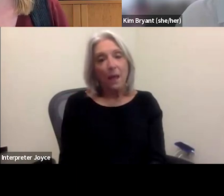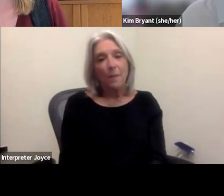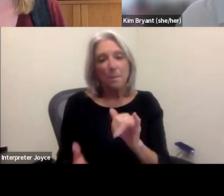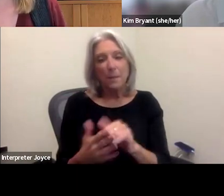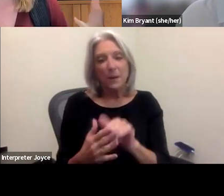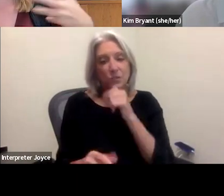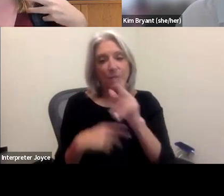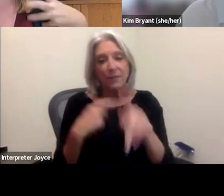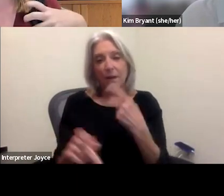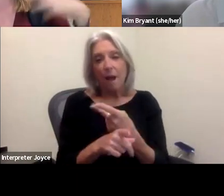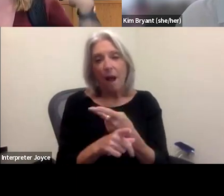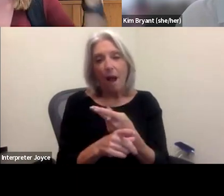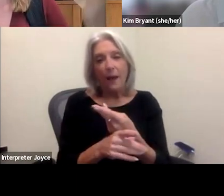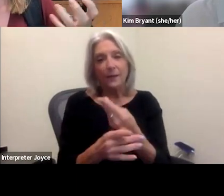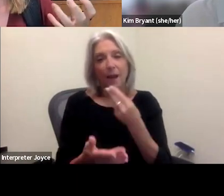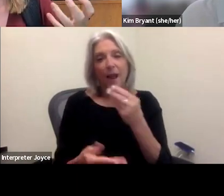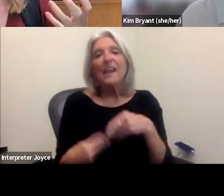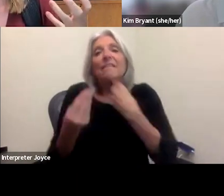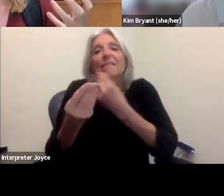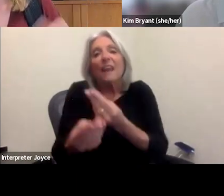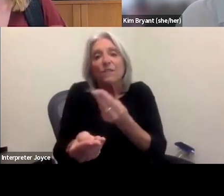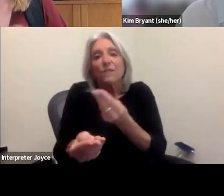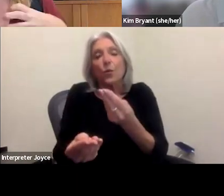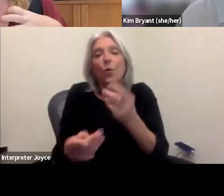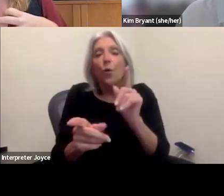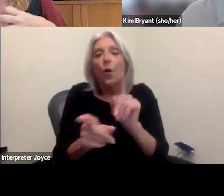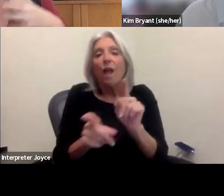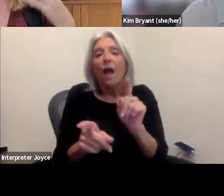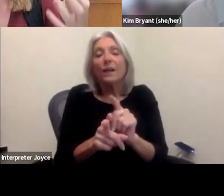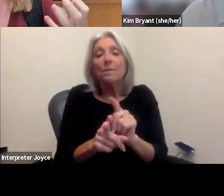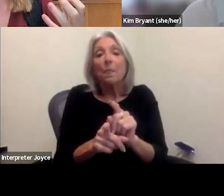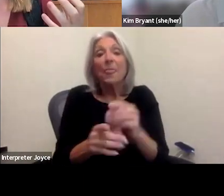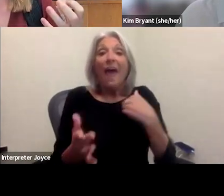So being asked to offer labor for free, but then also being anonymized.